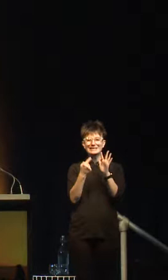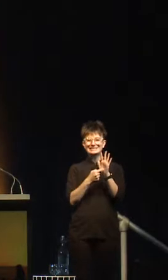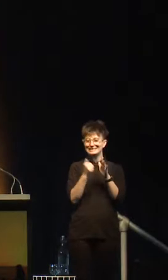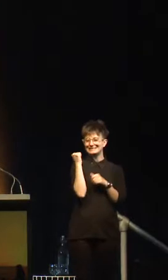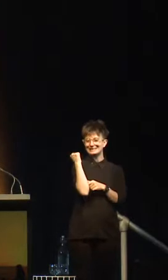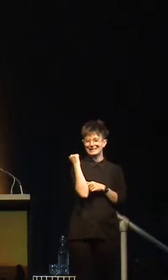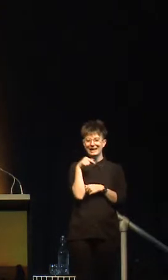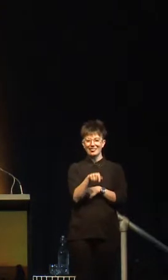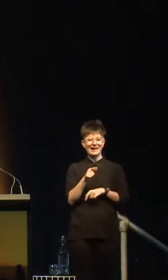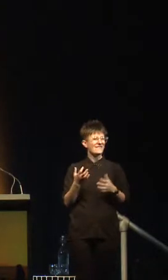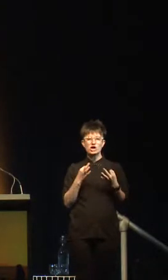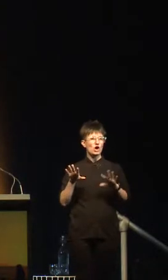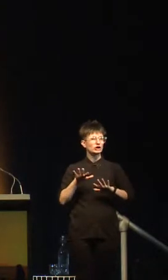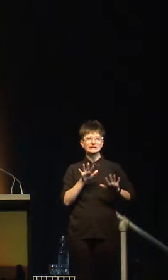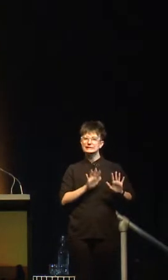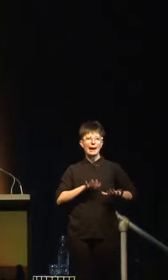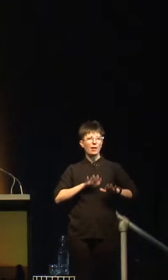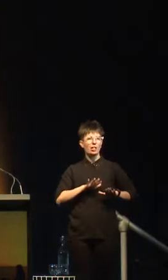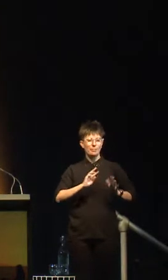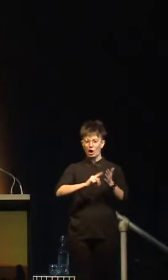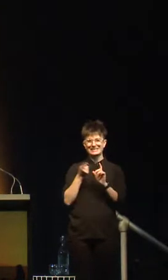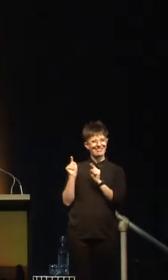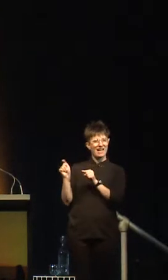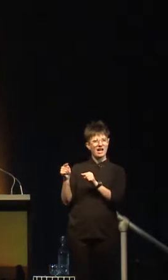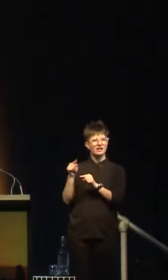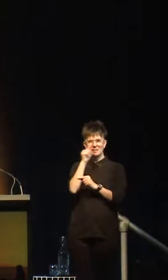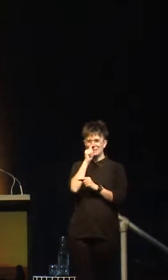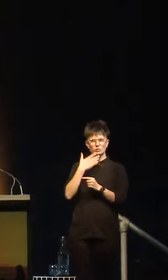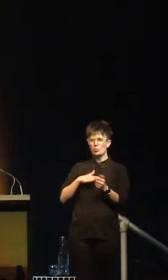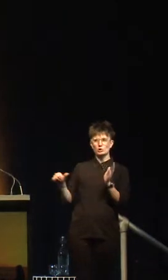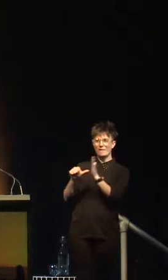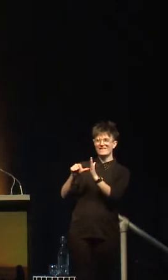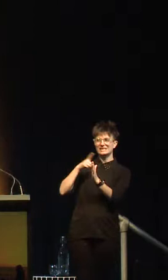reluctant to invest when you know a change of government every few years or in their